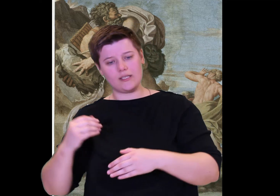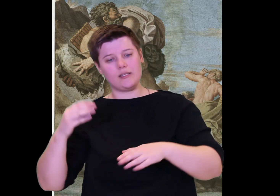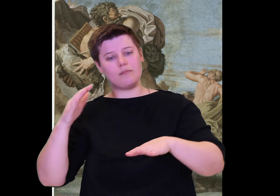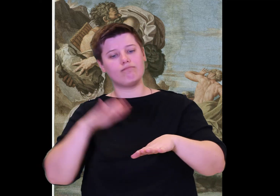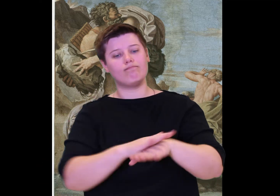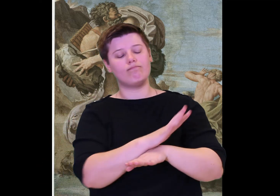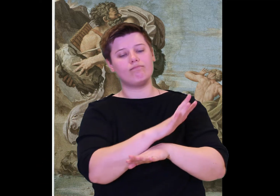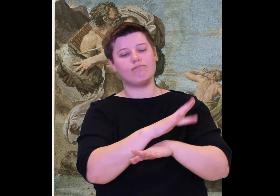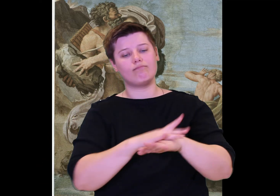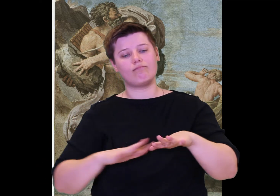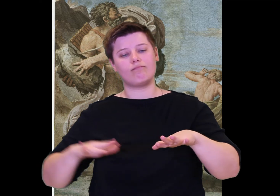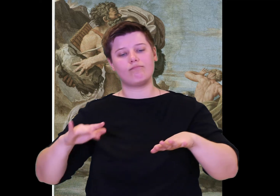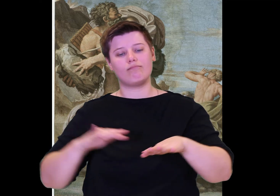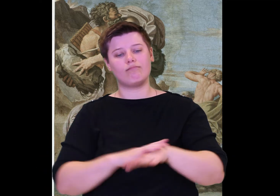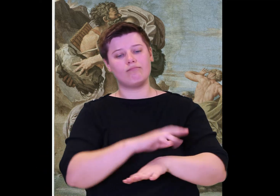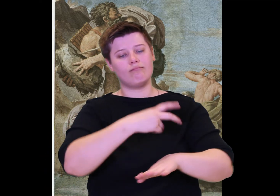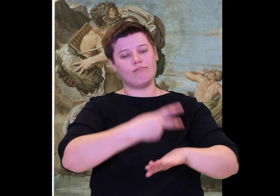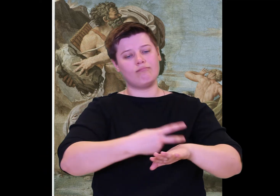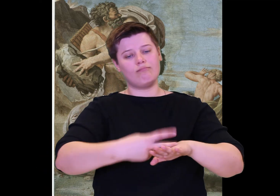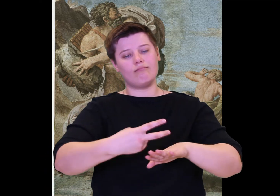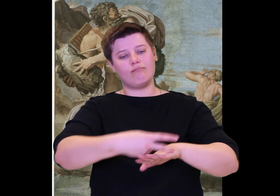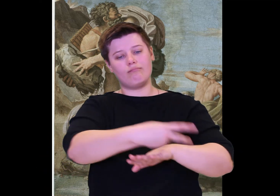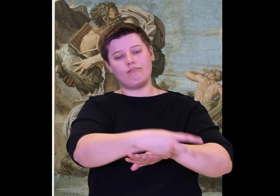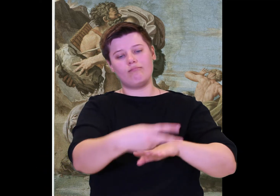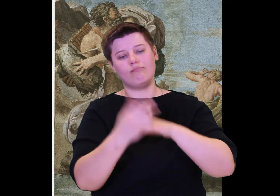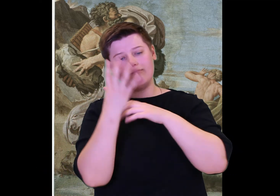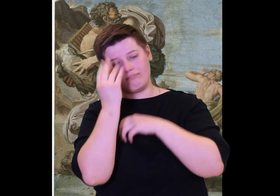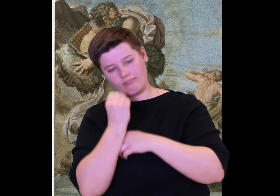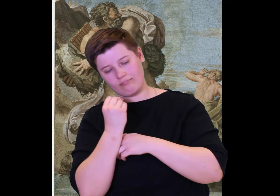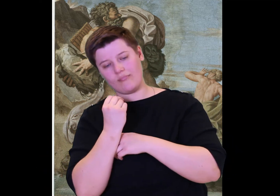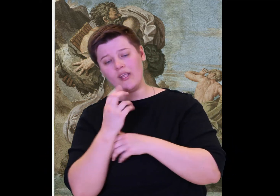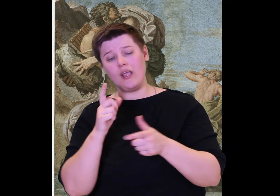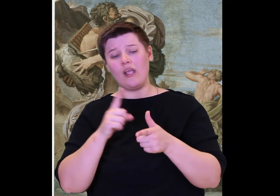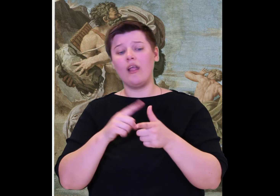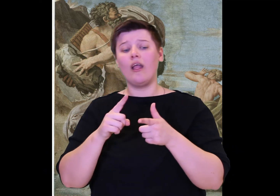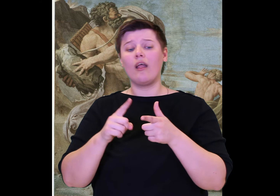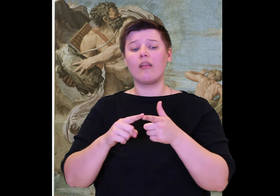the Cyclops out of the ship's hold, and shared them out fairly, so all the men